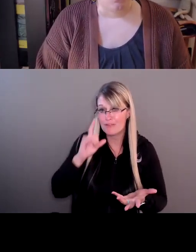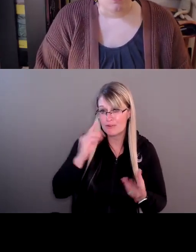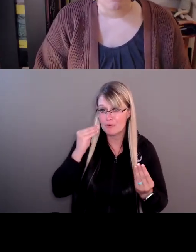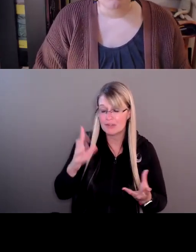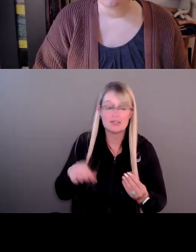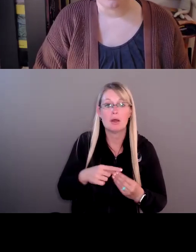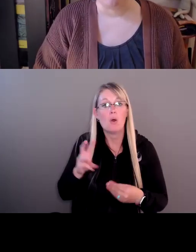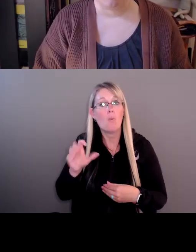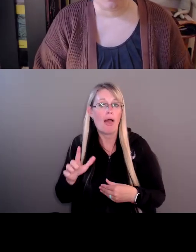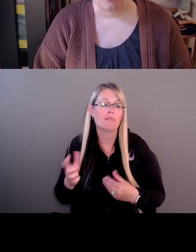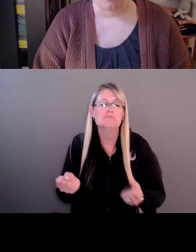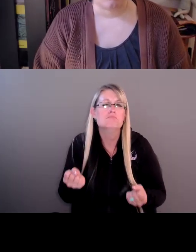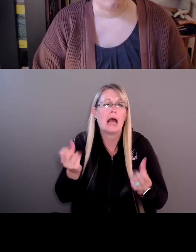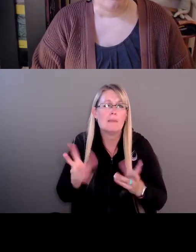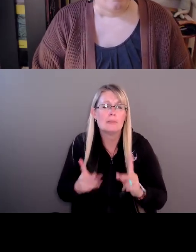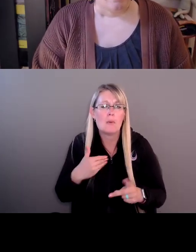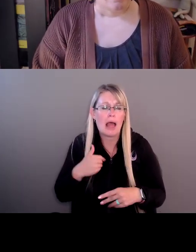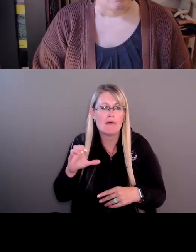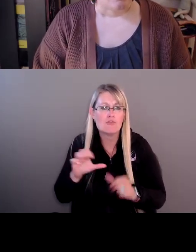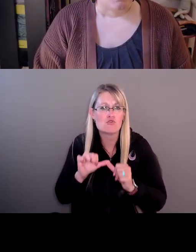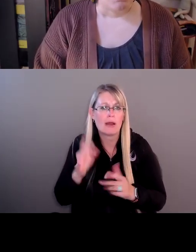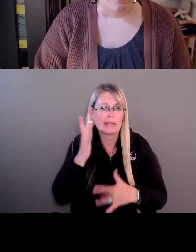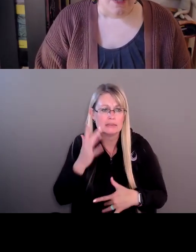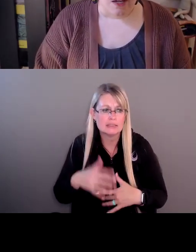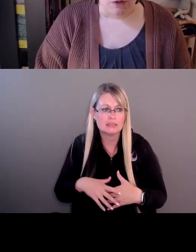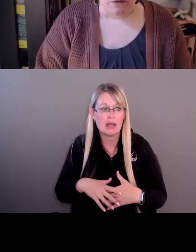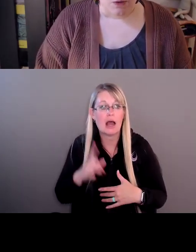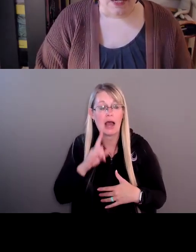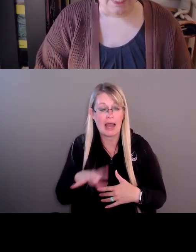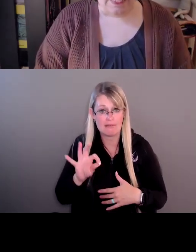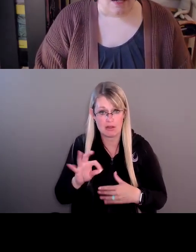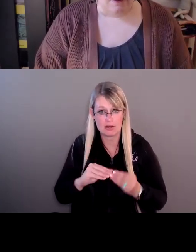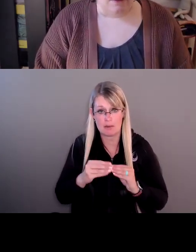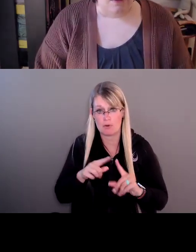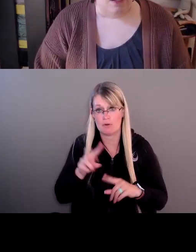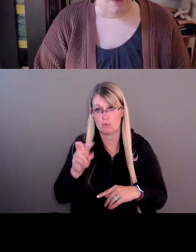well, how many people have a chronic illness? And I was able to find a number from 2018,